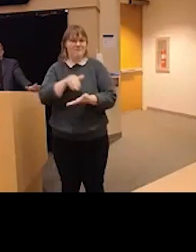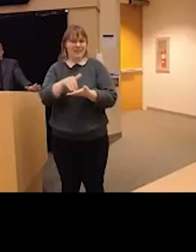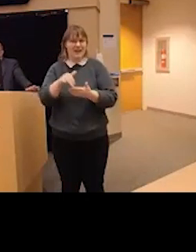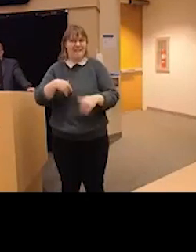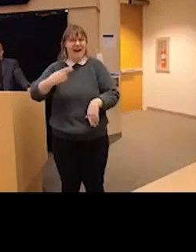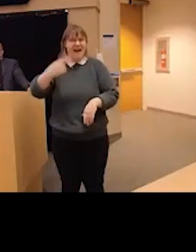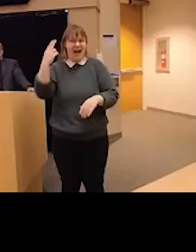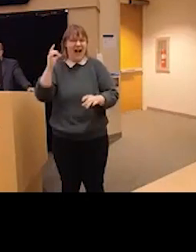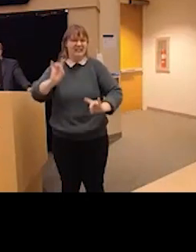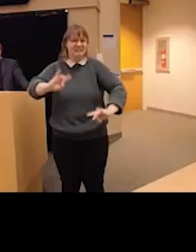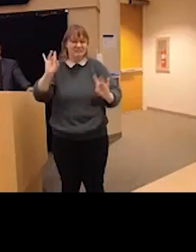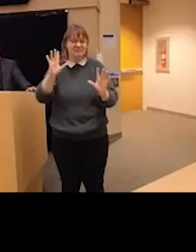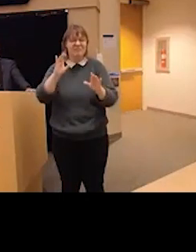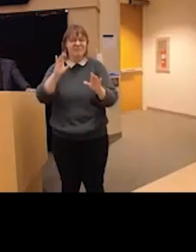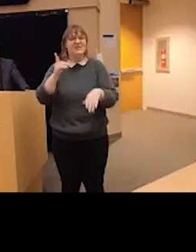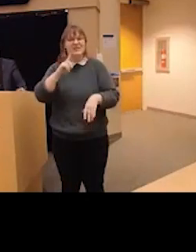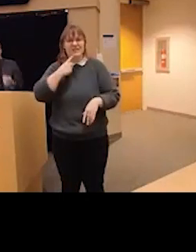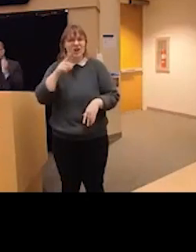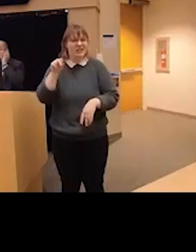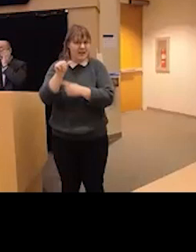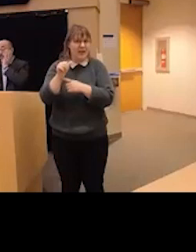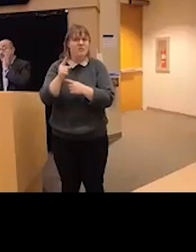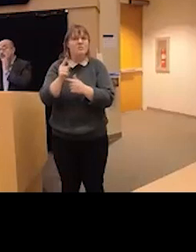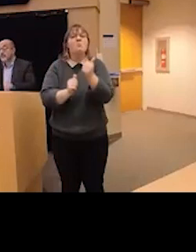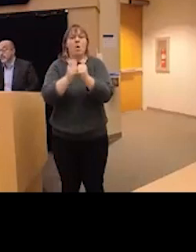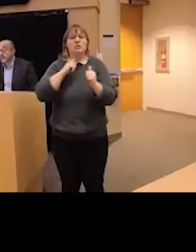is severe and disabling most of that chronic pain is chronical back pain Then followed by